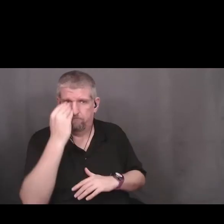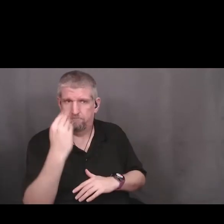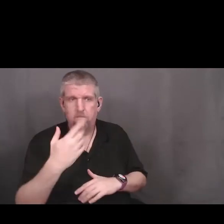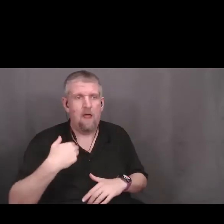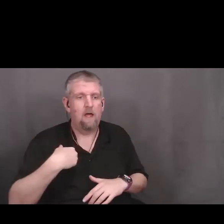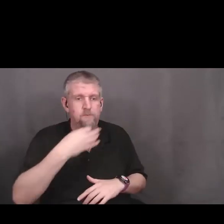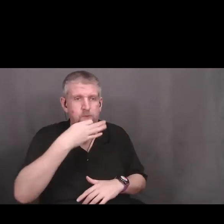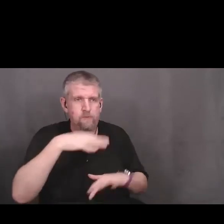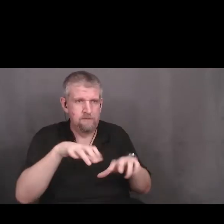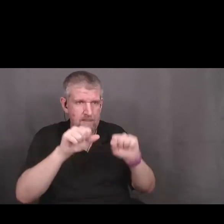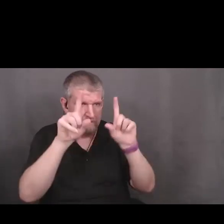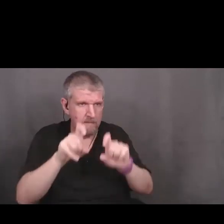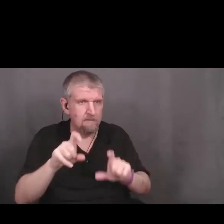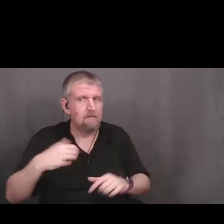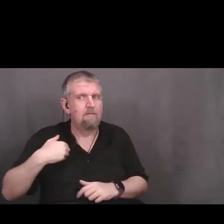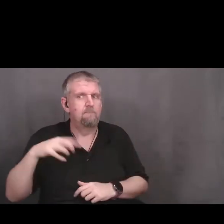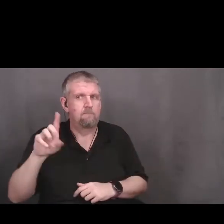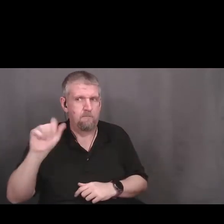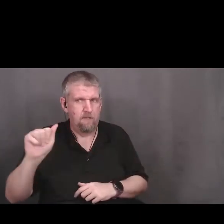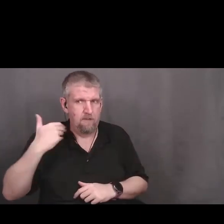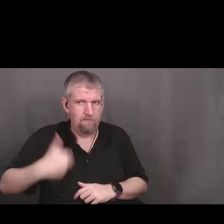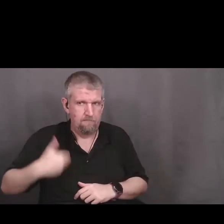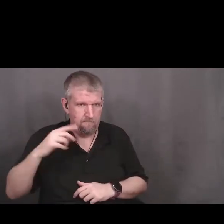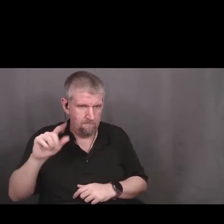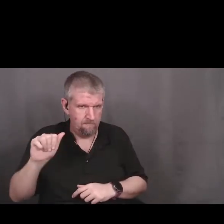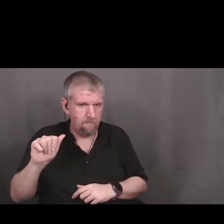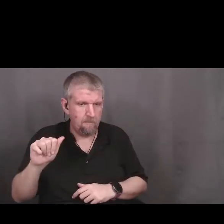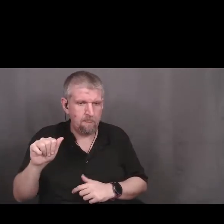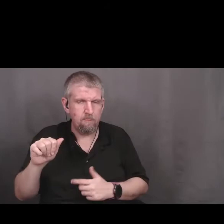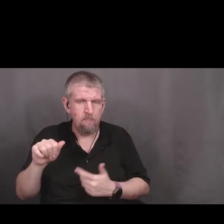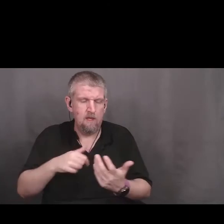with a disability, that you have X, Y, or Z disability